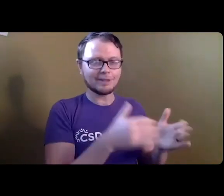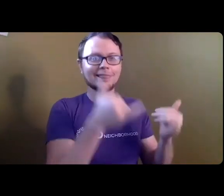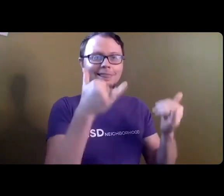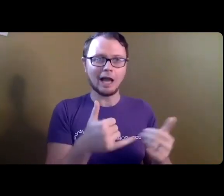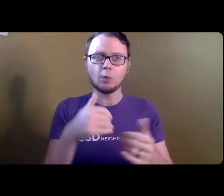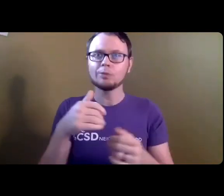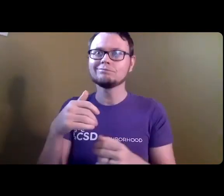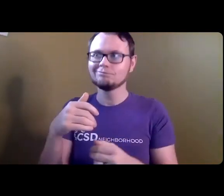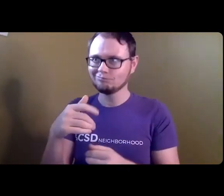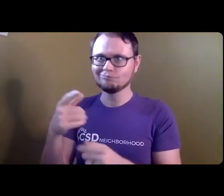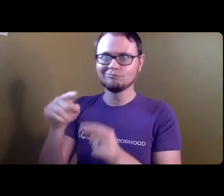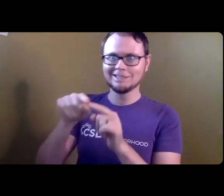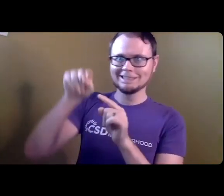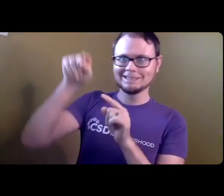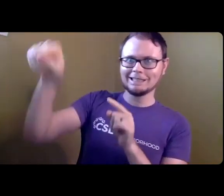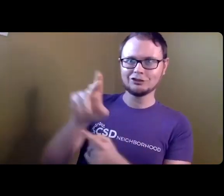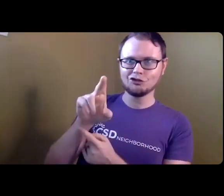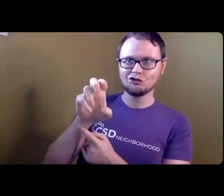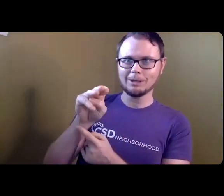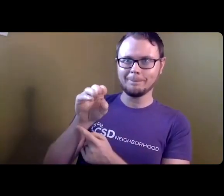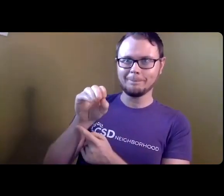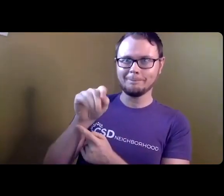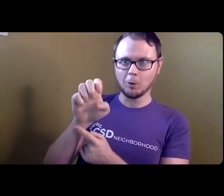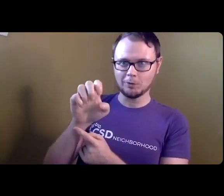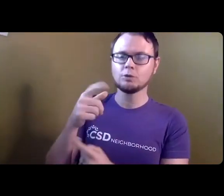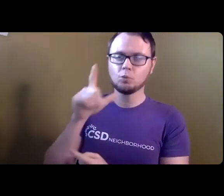Obviously our work flow has changed quite a lot in the last few months.